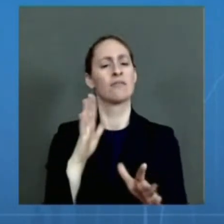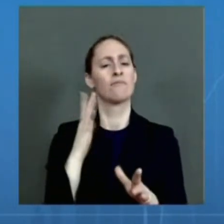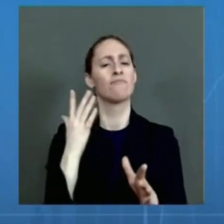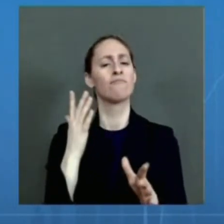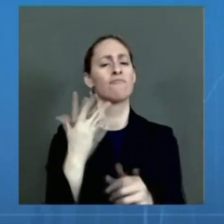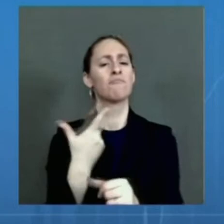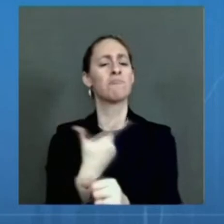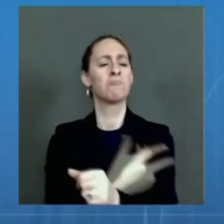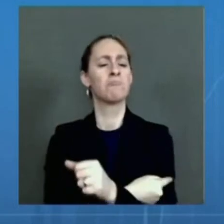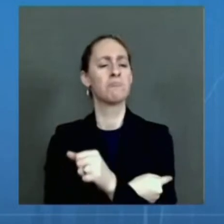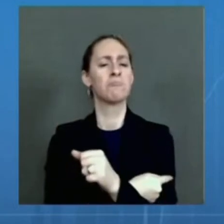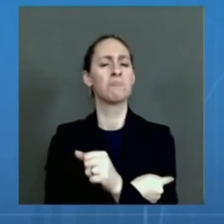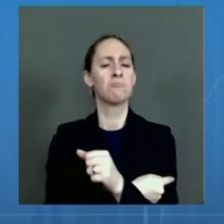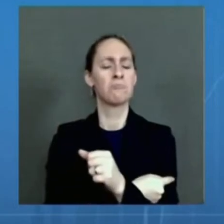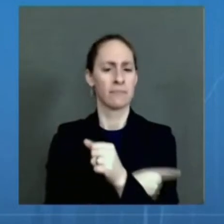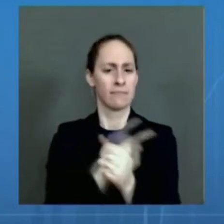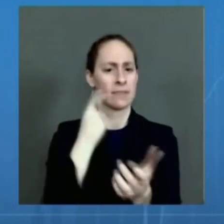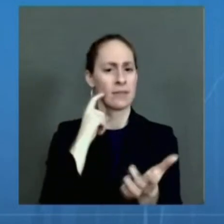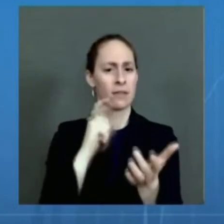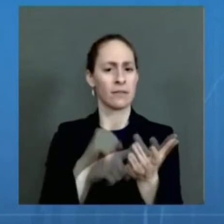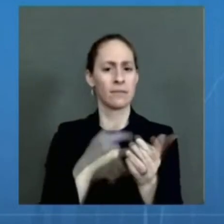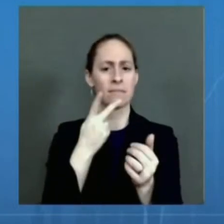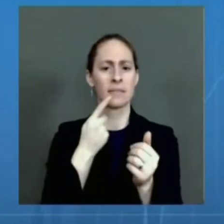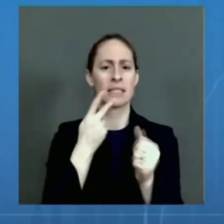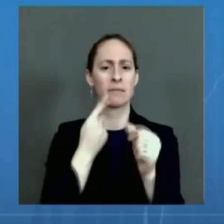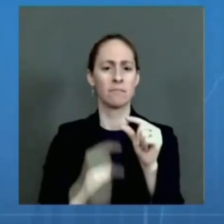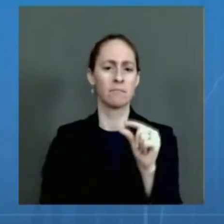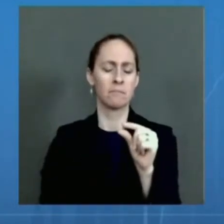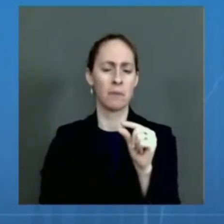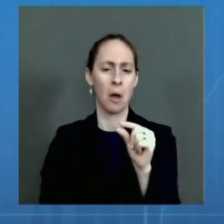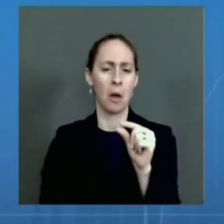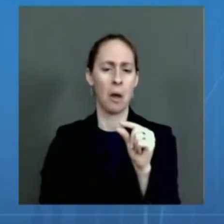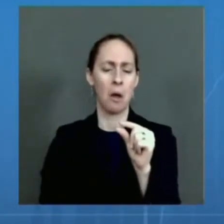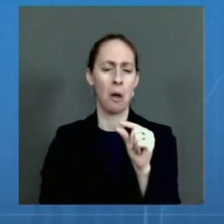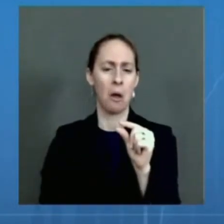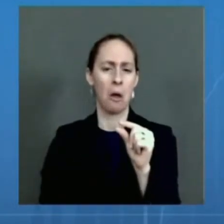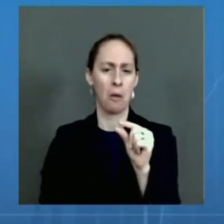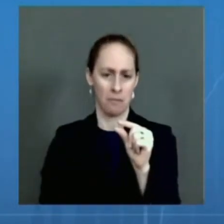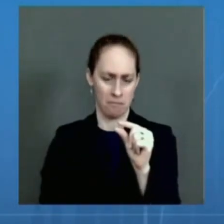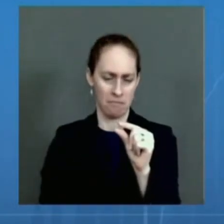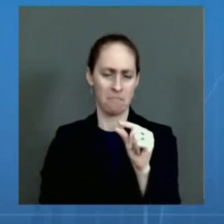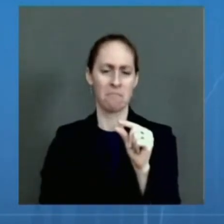OMICRON. HOWEVER IF YOU LOOK AT TWO